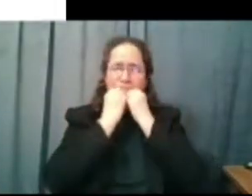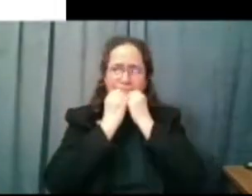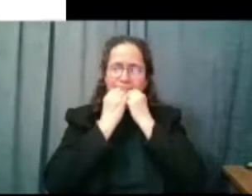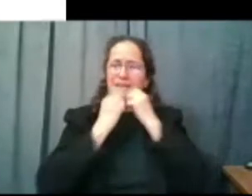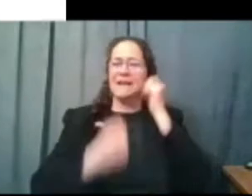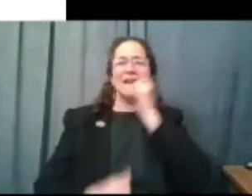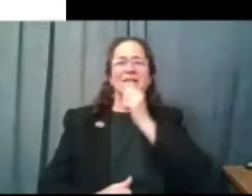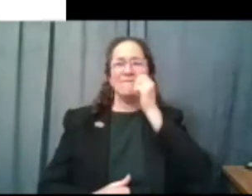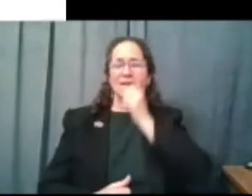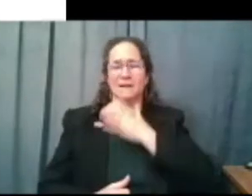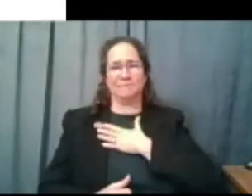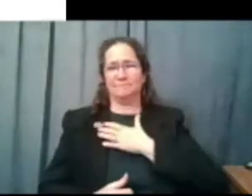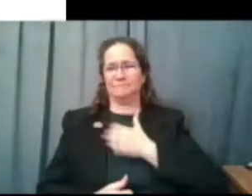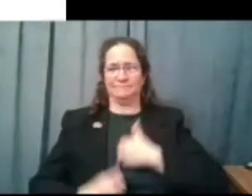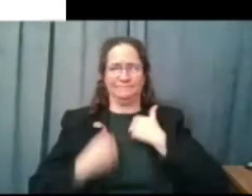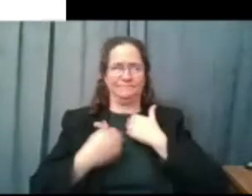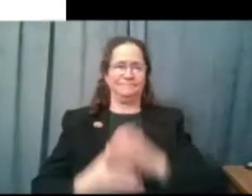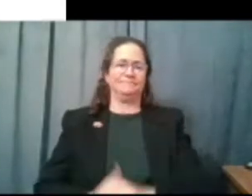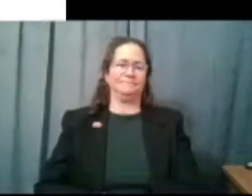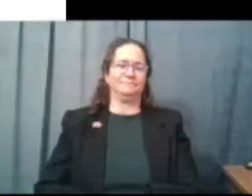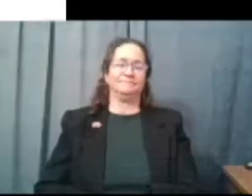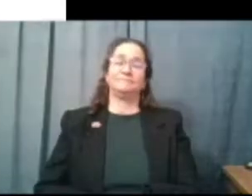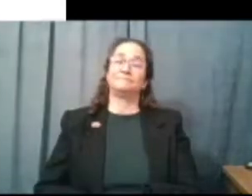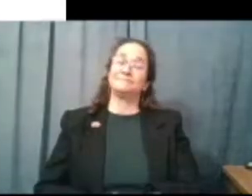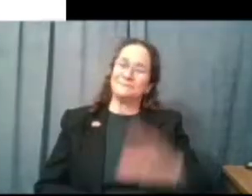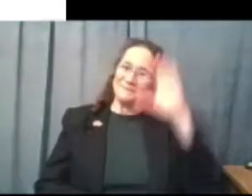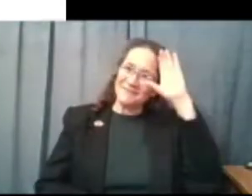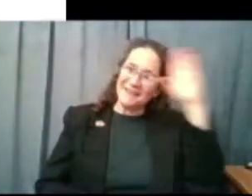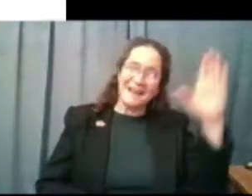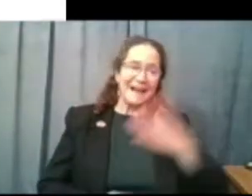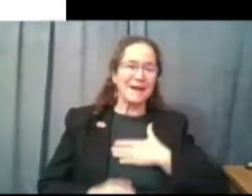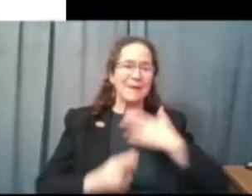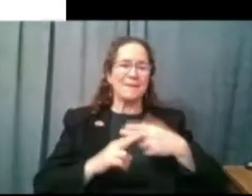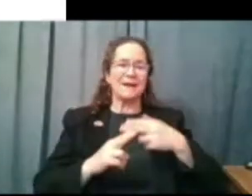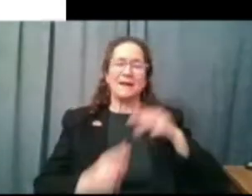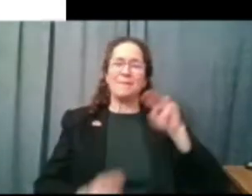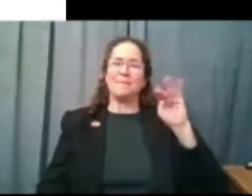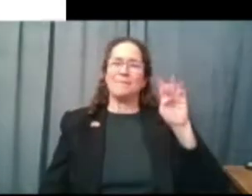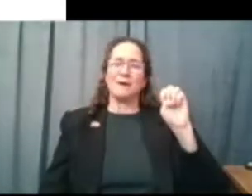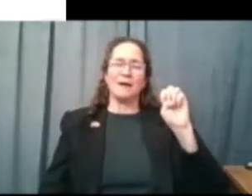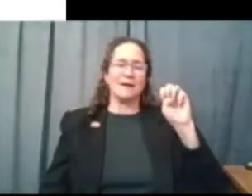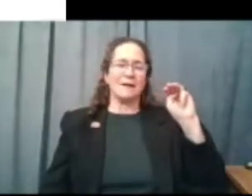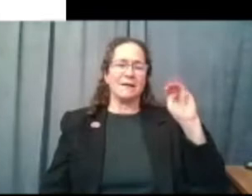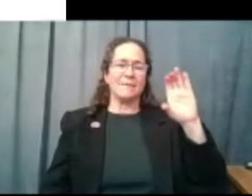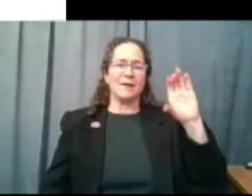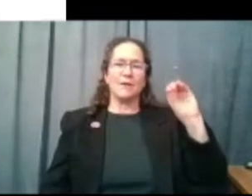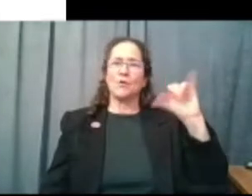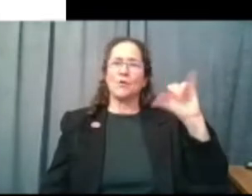And hello Mike McCoy, new member to SST 15